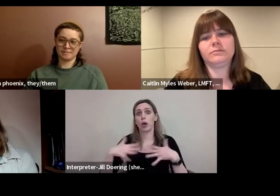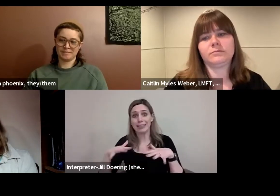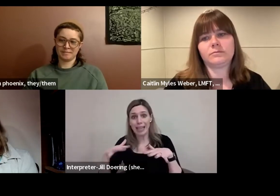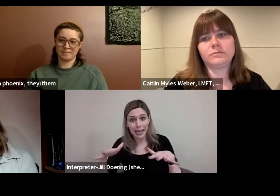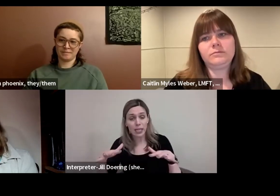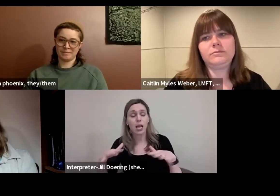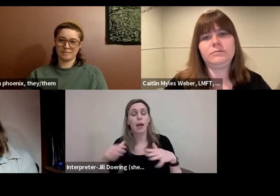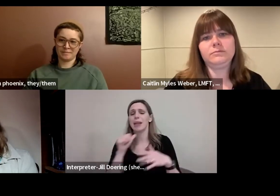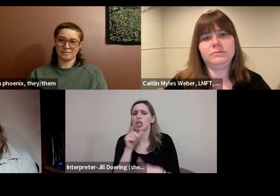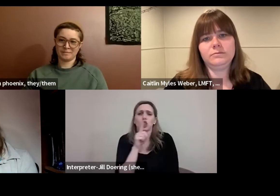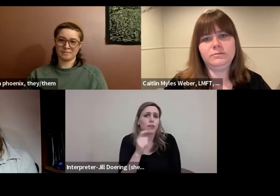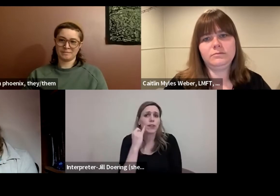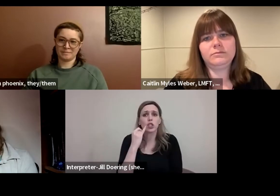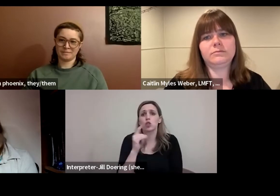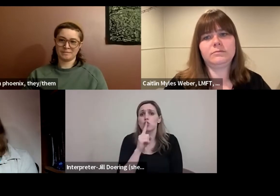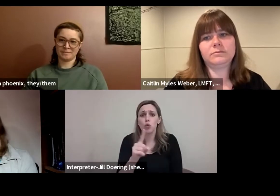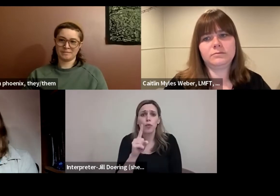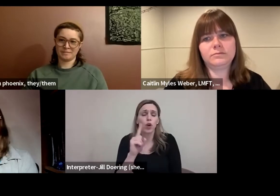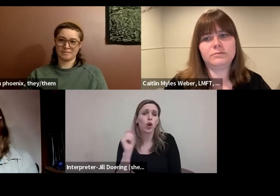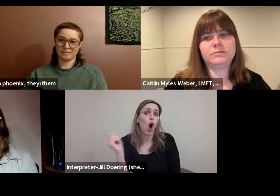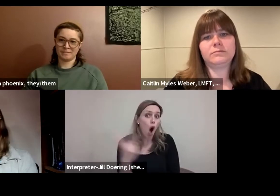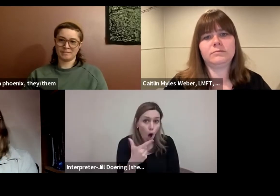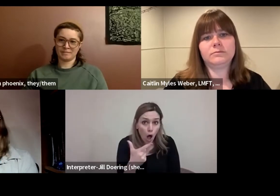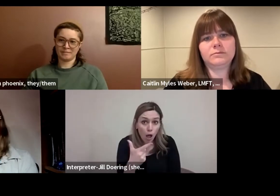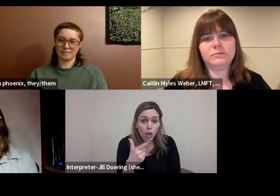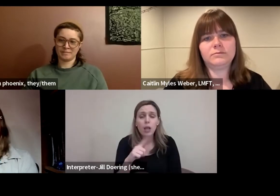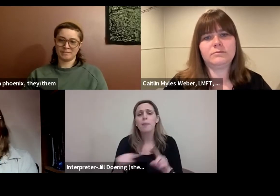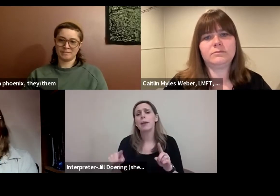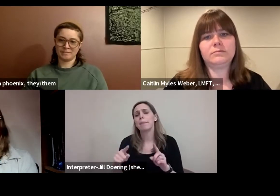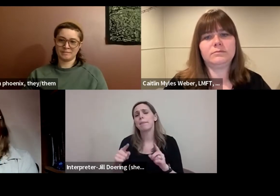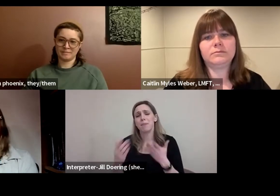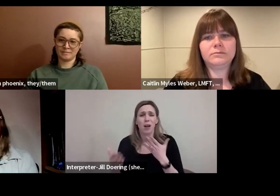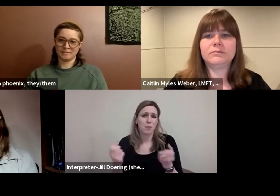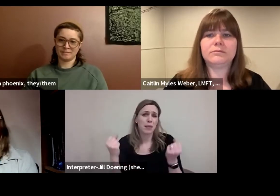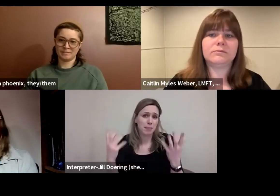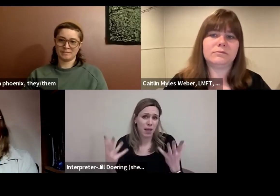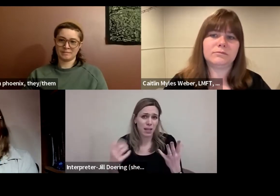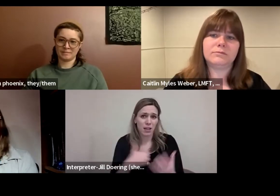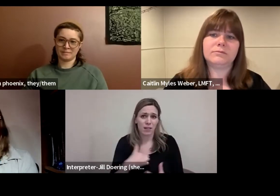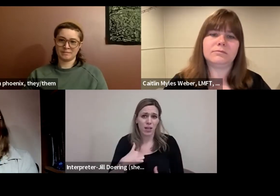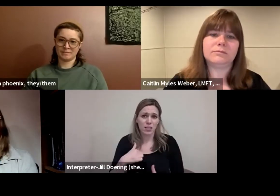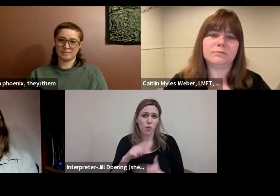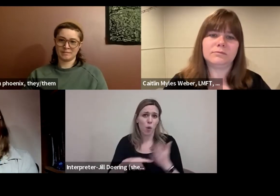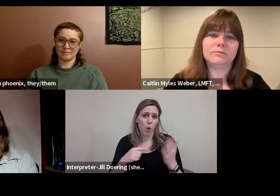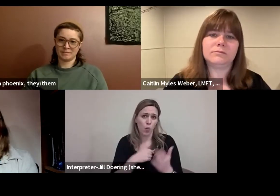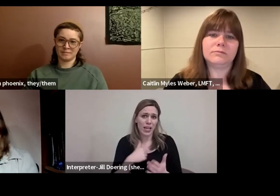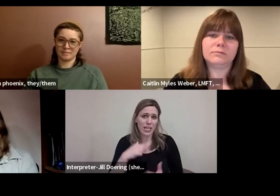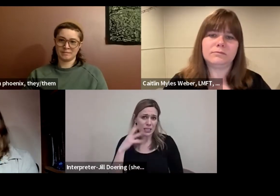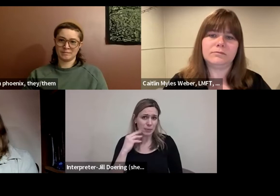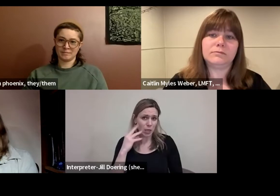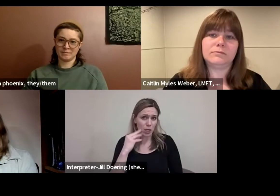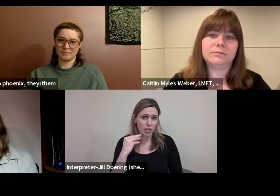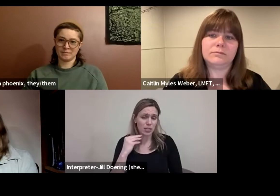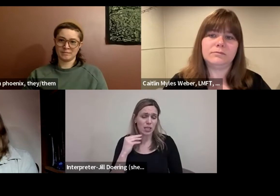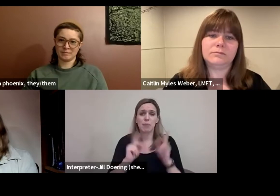but I think that's true for a lot of us and what we experience and folks that are dealing with trauma and depression and anxiety